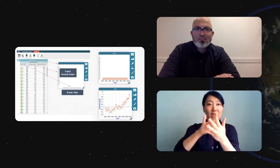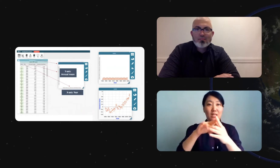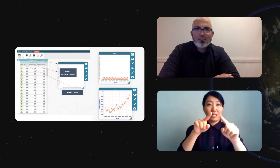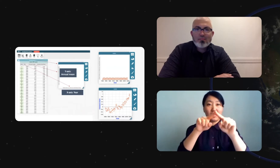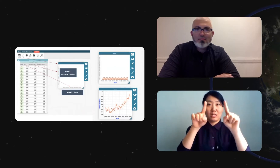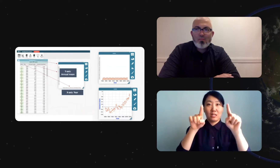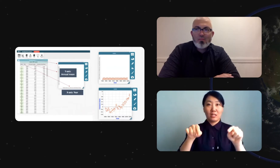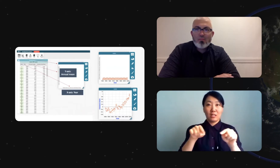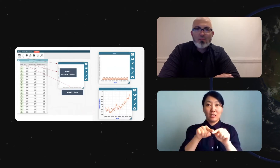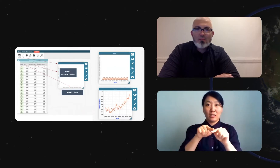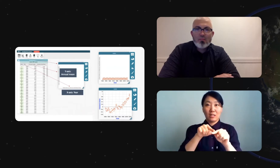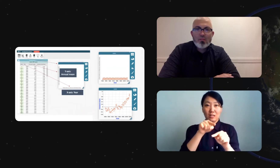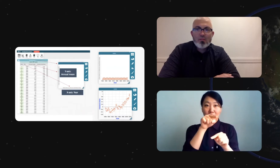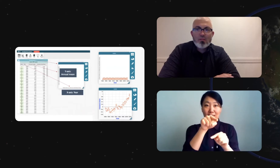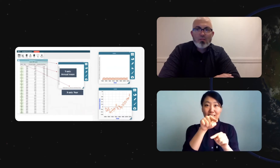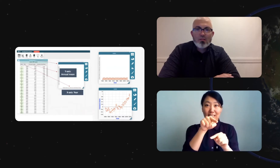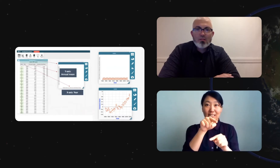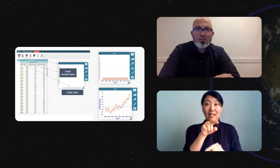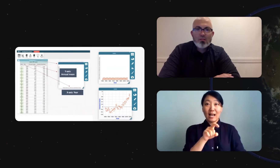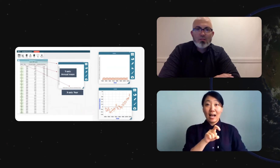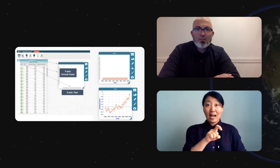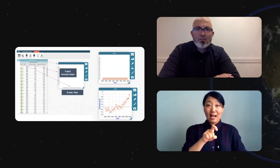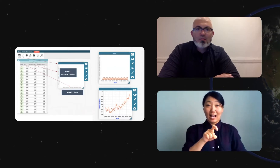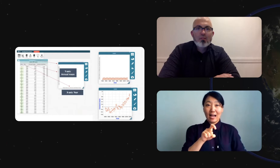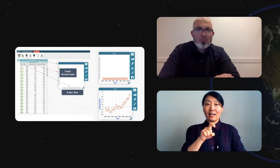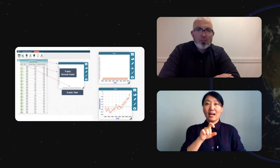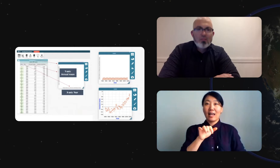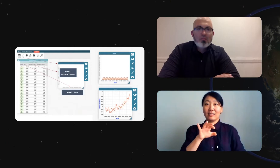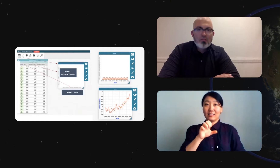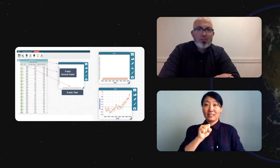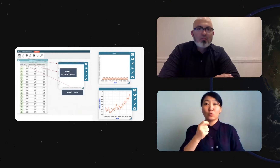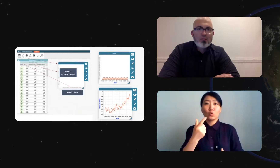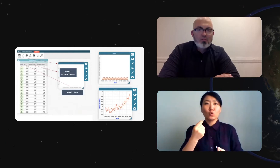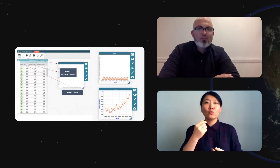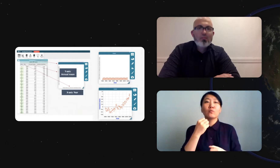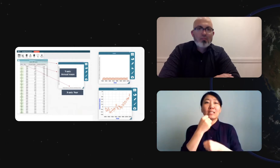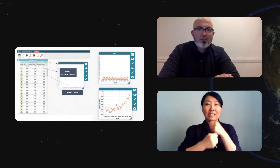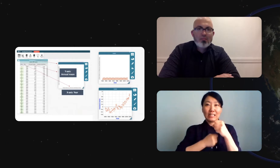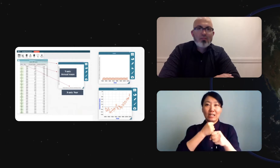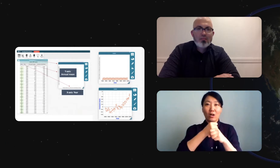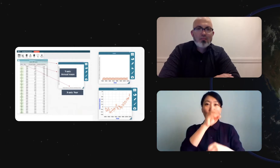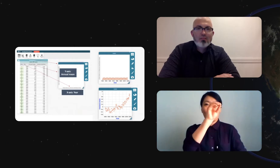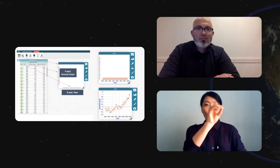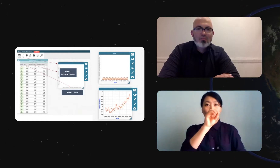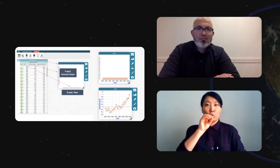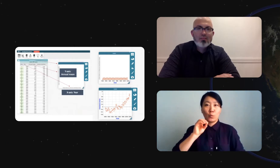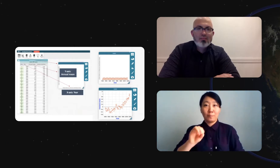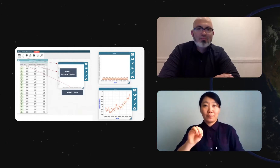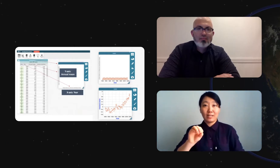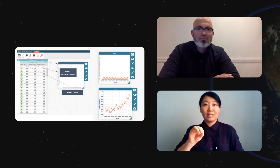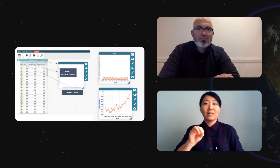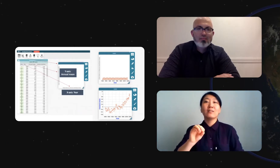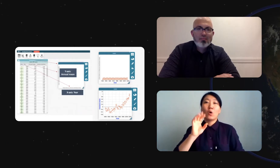corner? Click there. You'll get a blank graph that pops up.